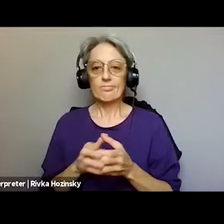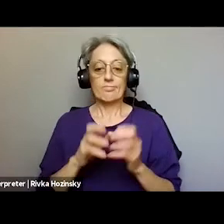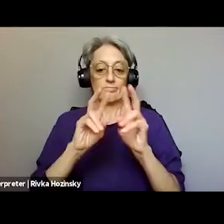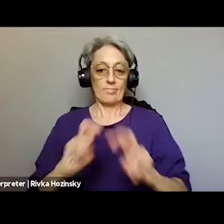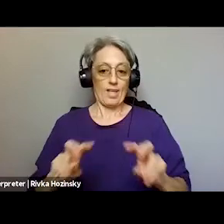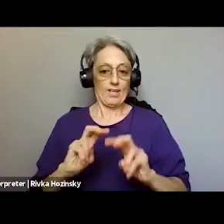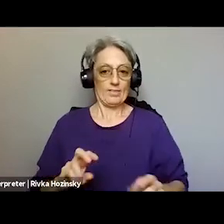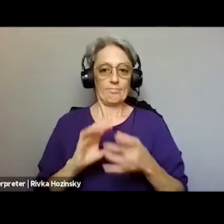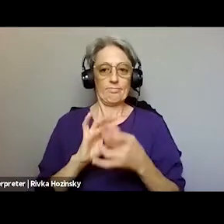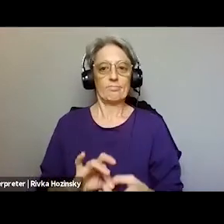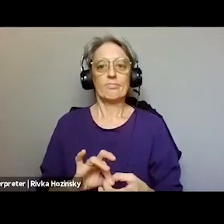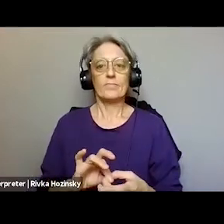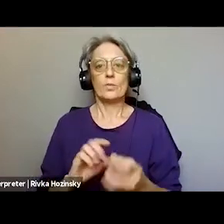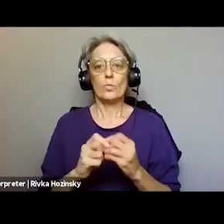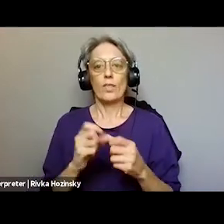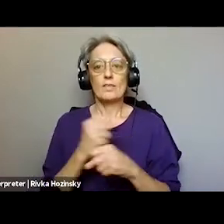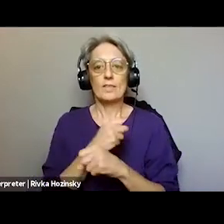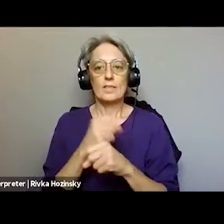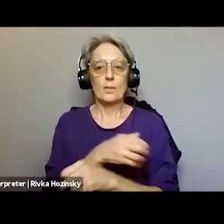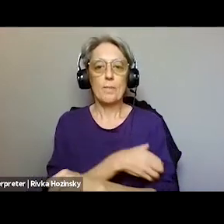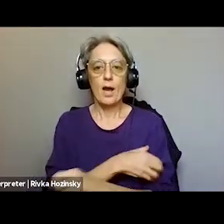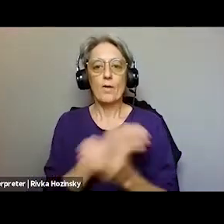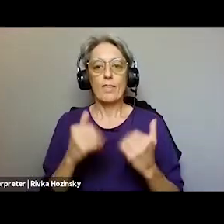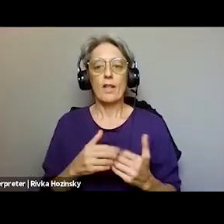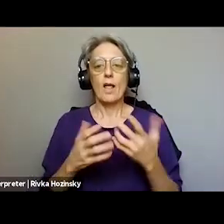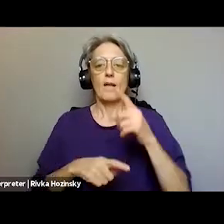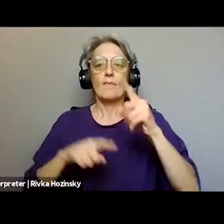with statistical power and then there's a lot of heterogeneity across disabilities. Where do